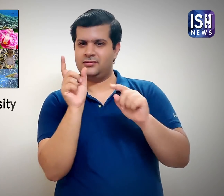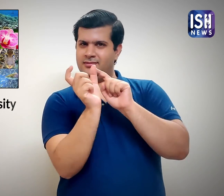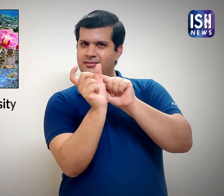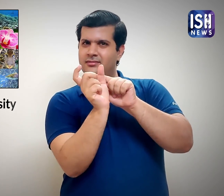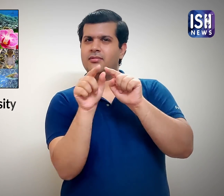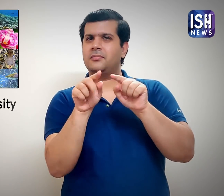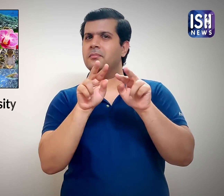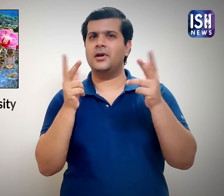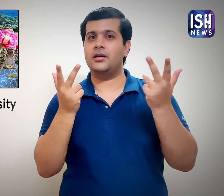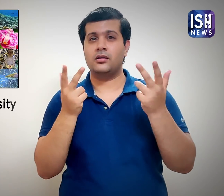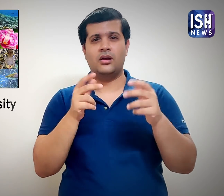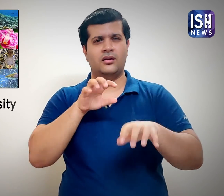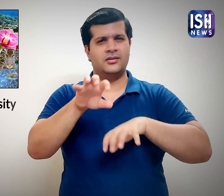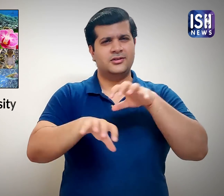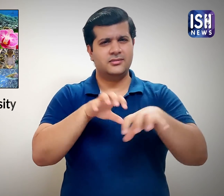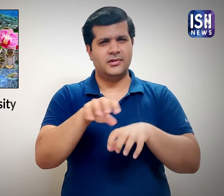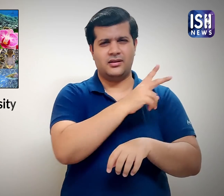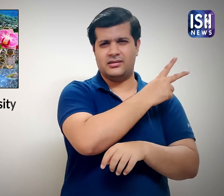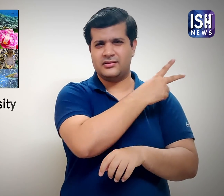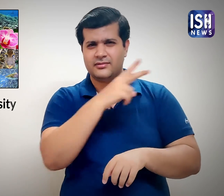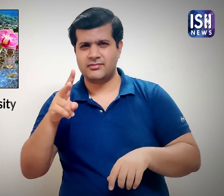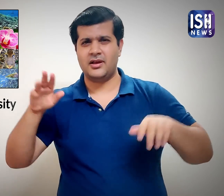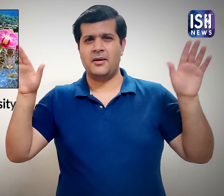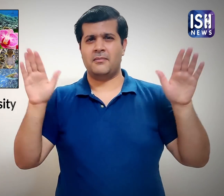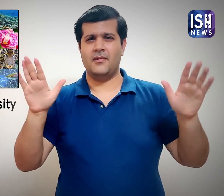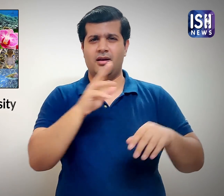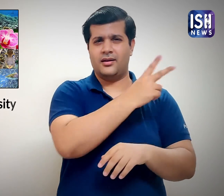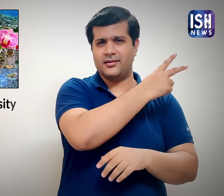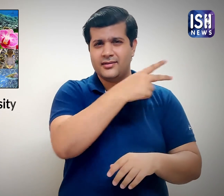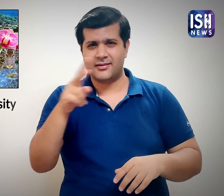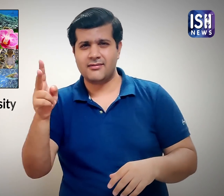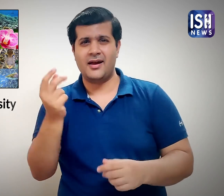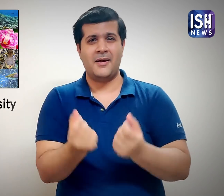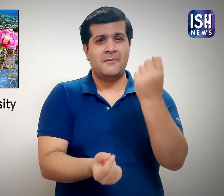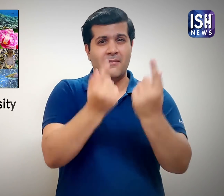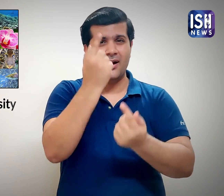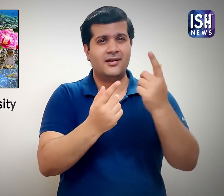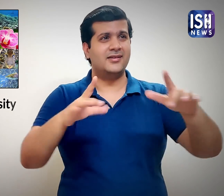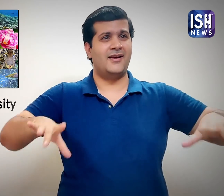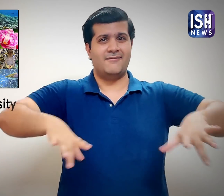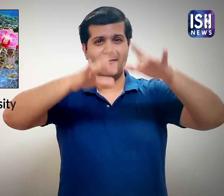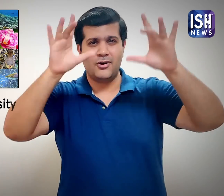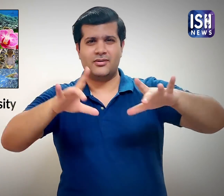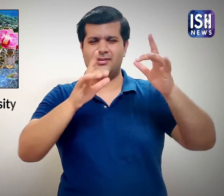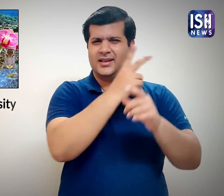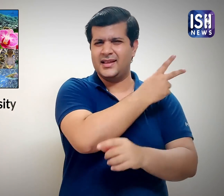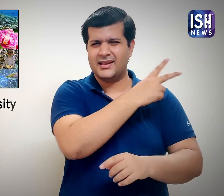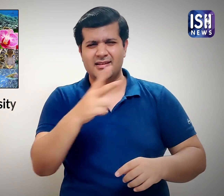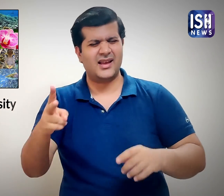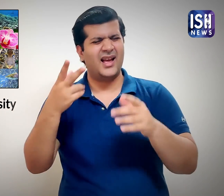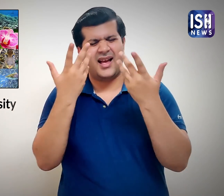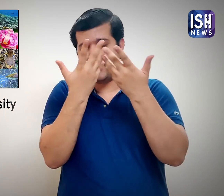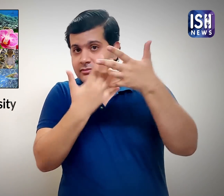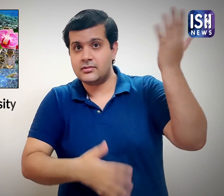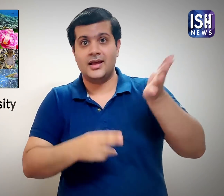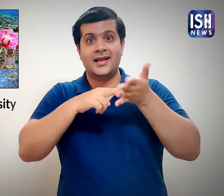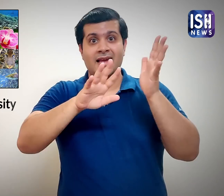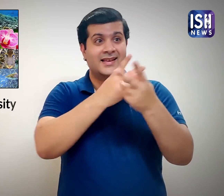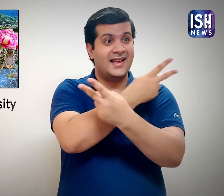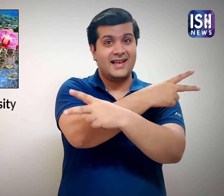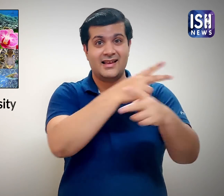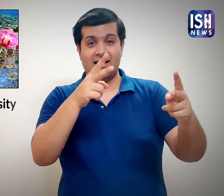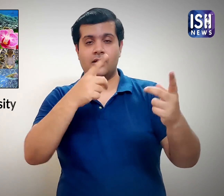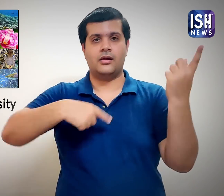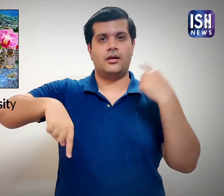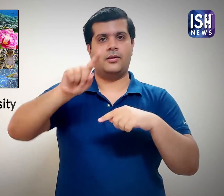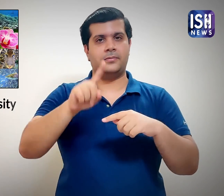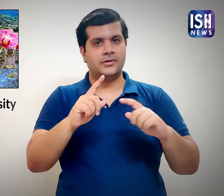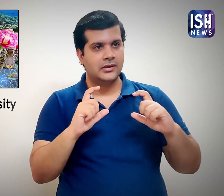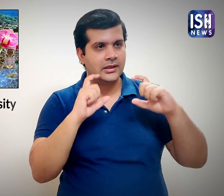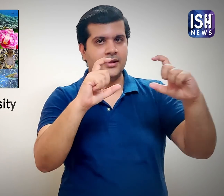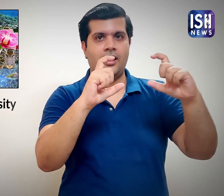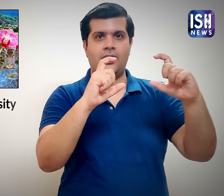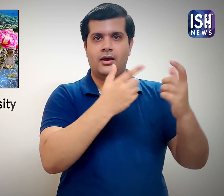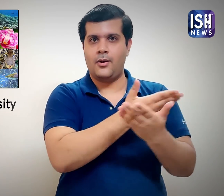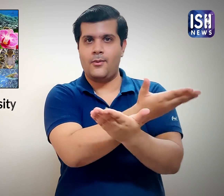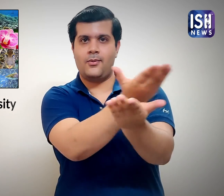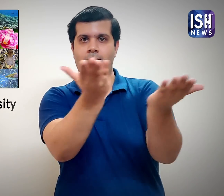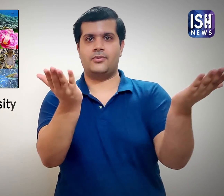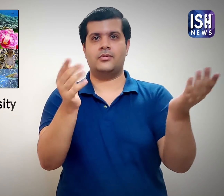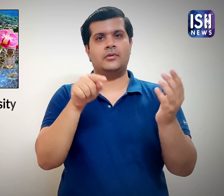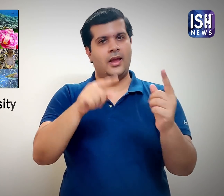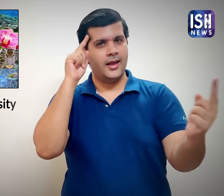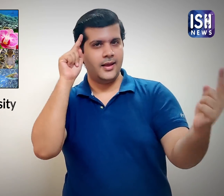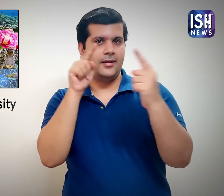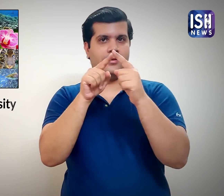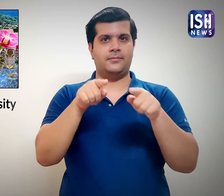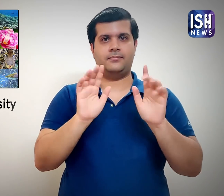Its objective is to care for the diverse birds, animals, plants, etc in the world.